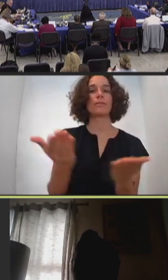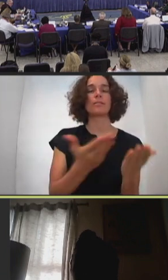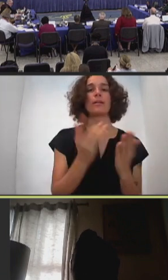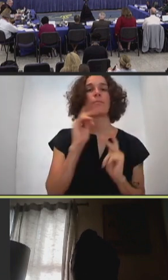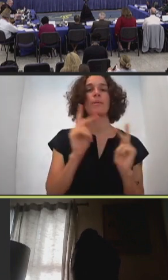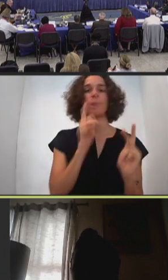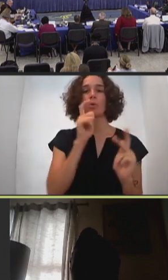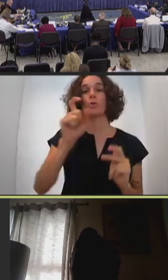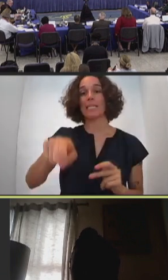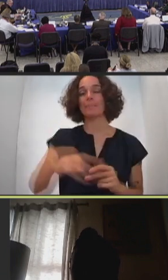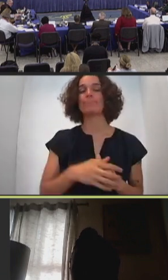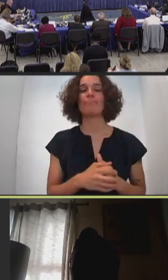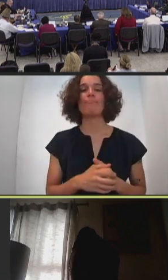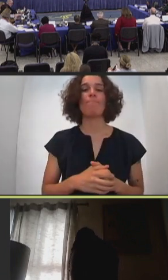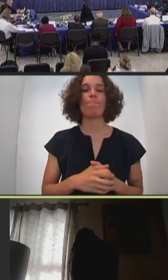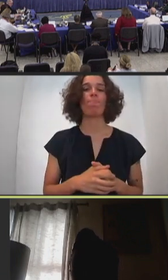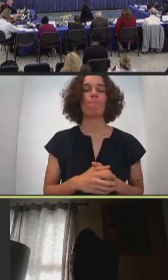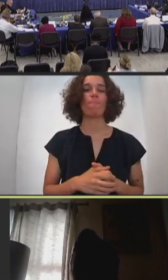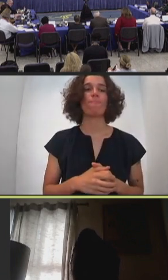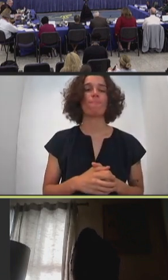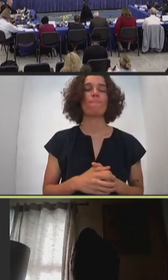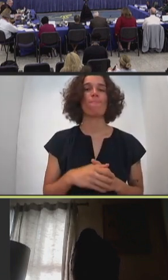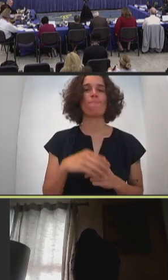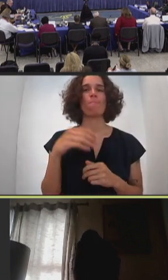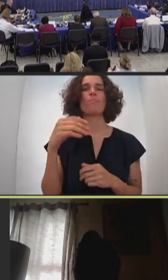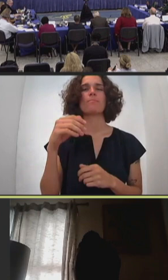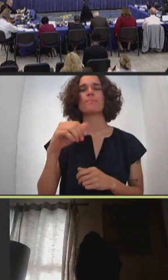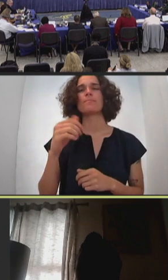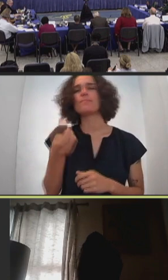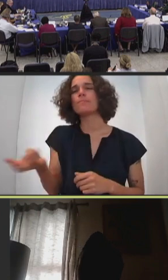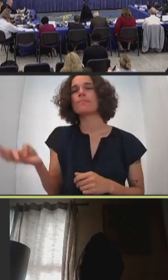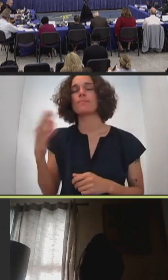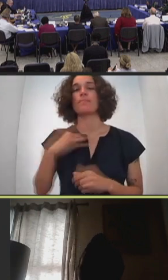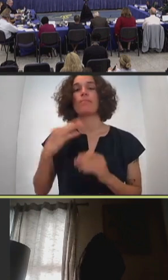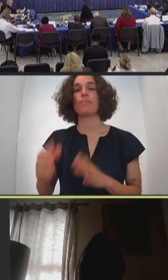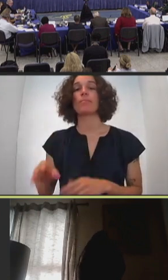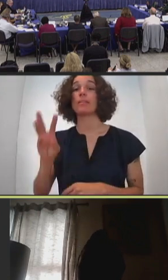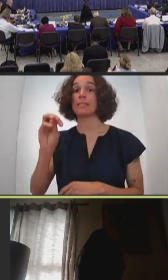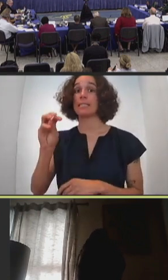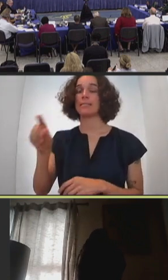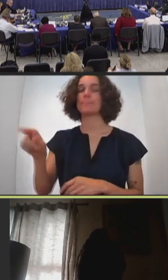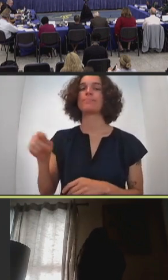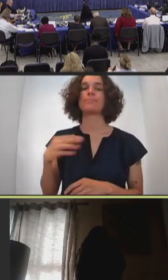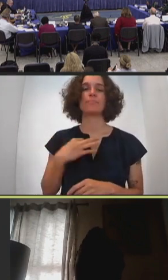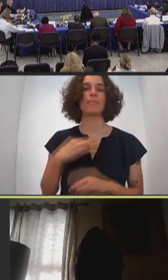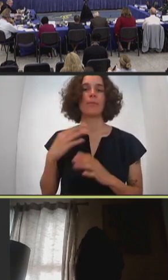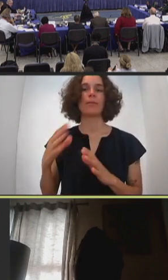Some of the volunteers I mentioned, 60 of the volunteers I mentioned attached to the program